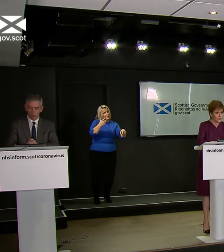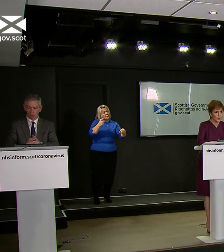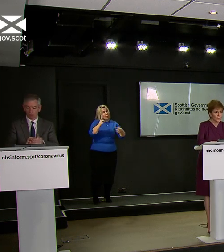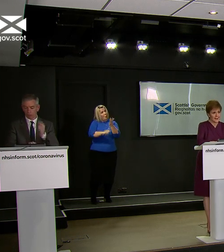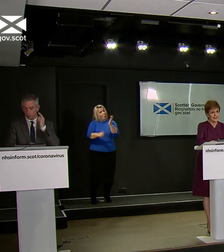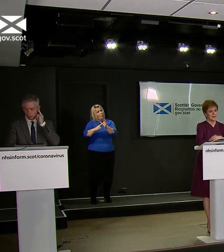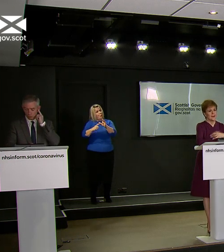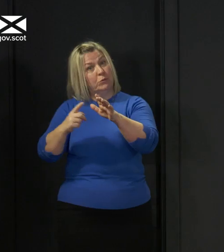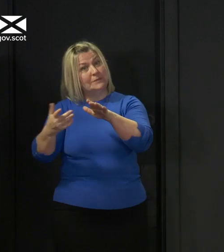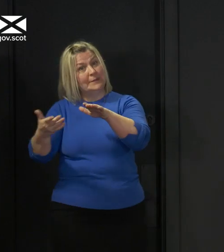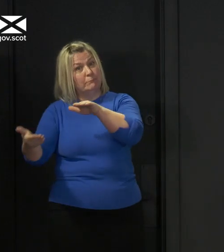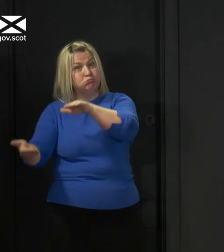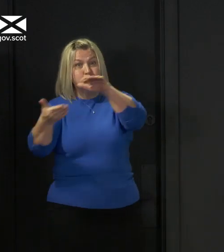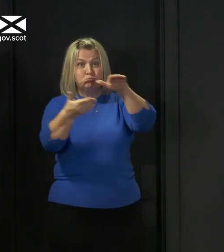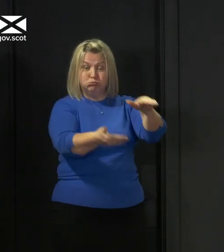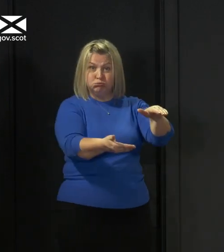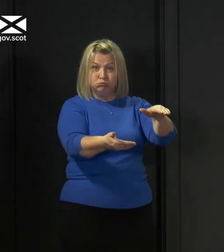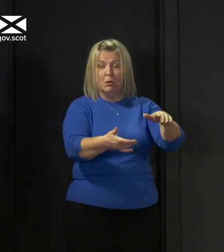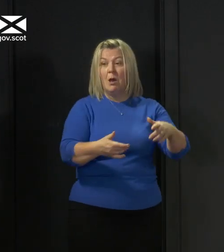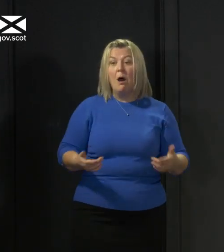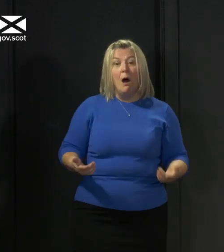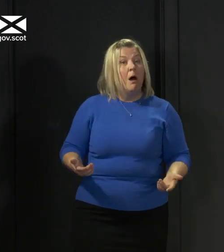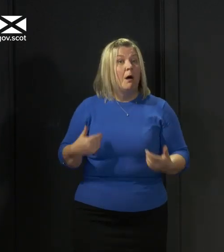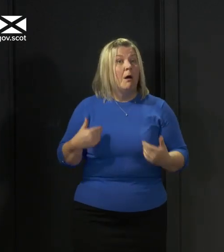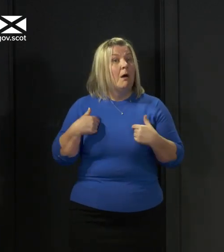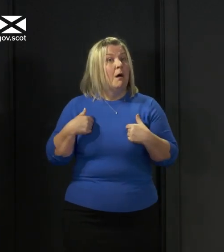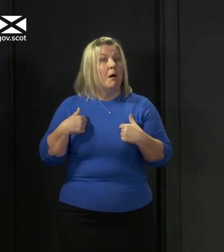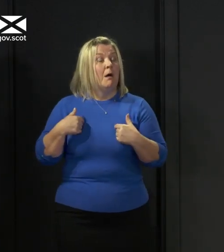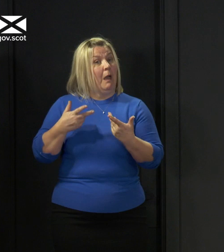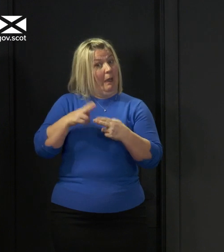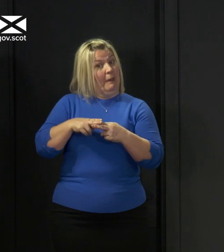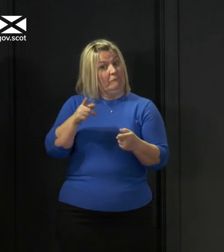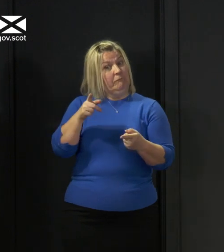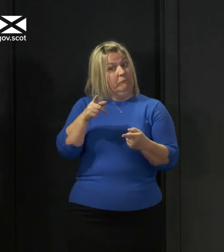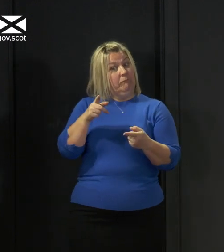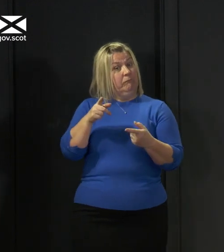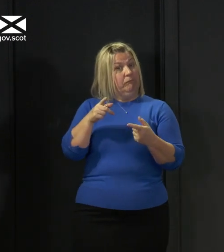support any efforts that can reasonably help reduce that gap and I say to my